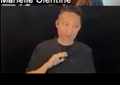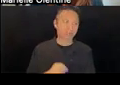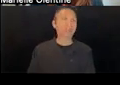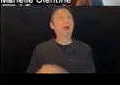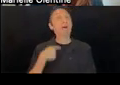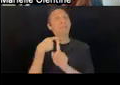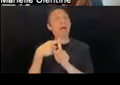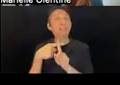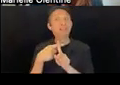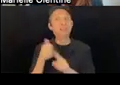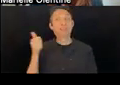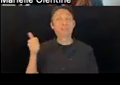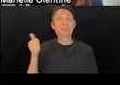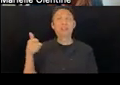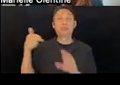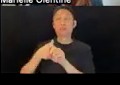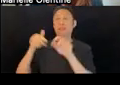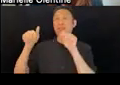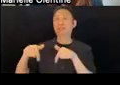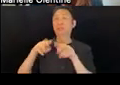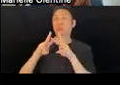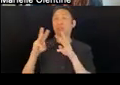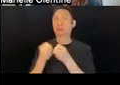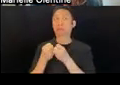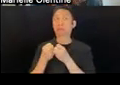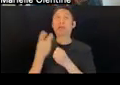I've asked Marielle Olentine, who is a rock star